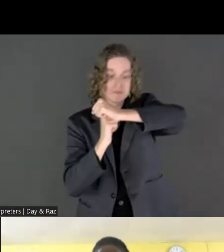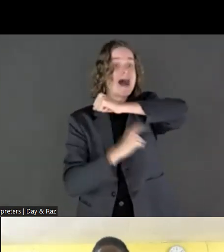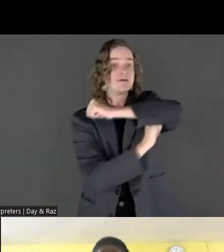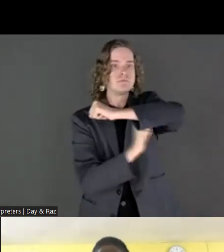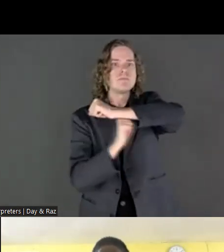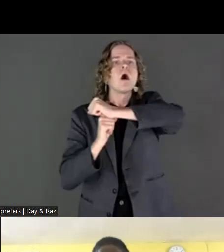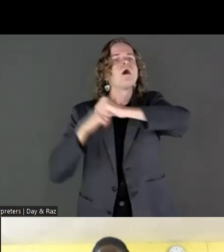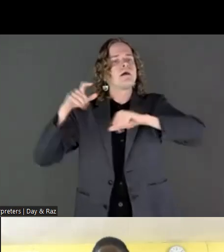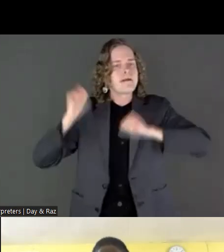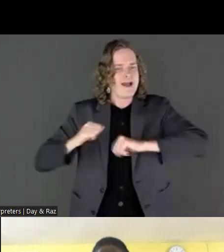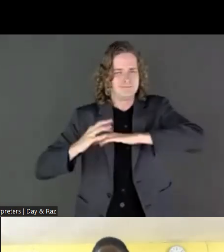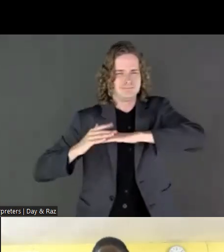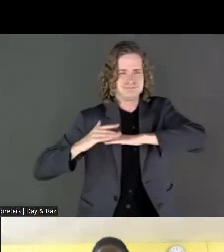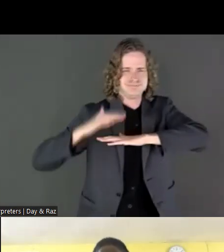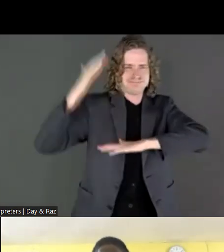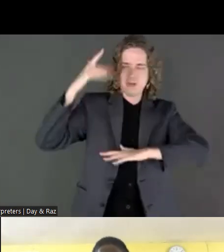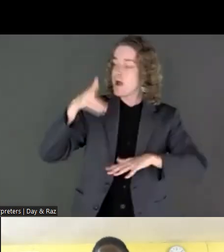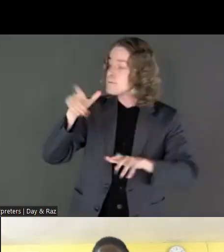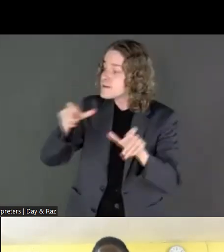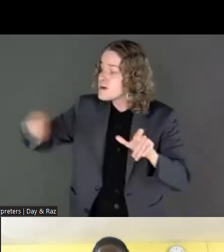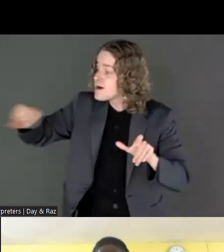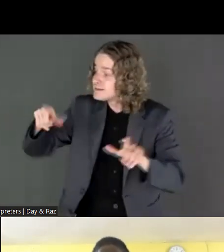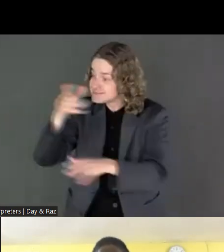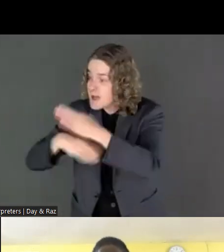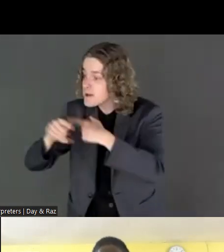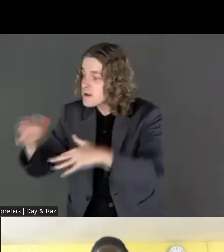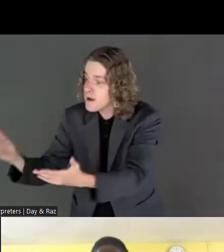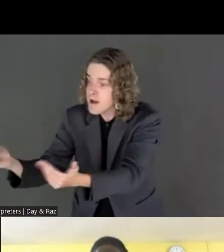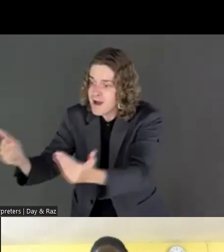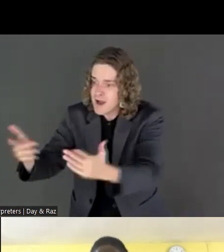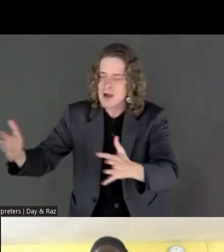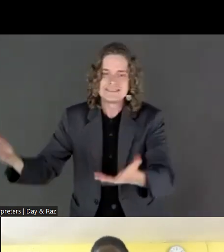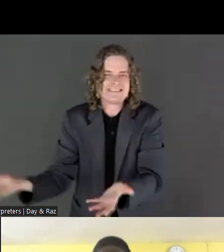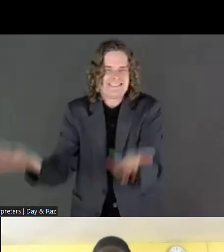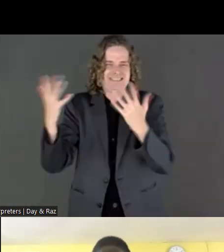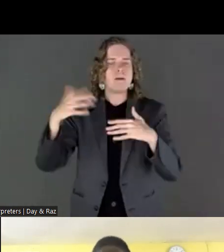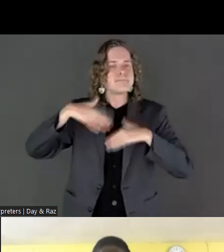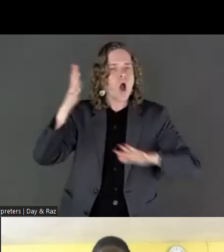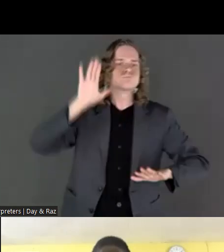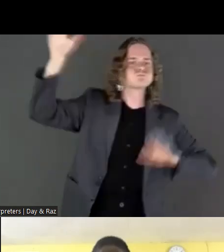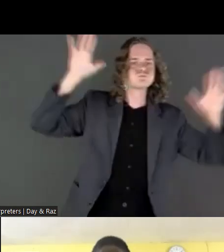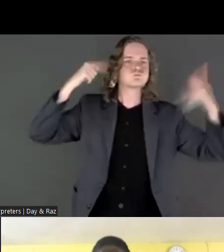and ensuring the needs capacities and interests of persons with disabilities are at the center of all